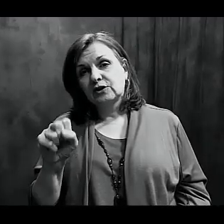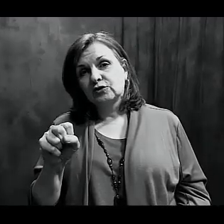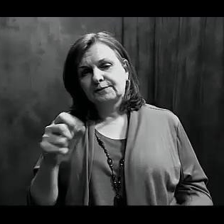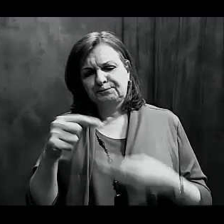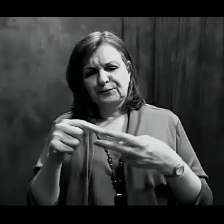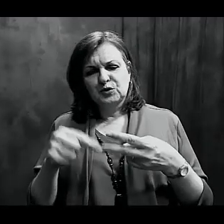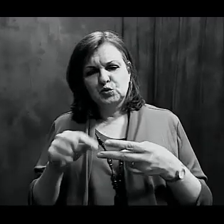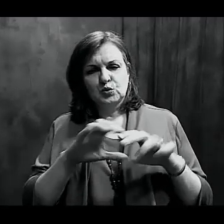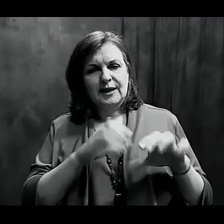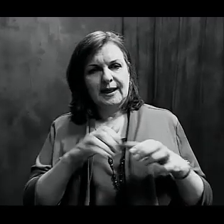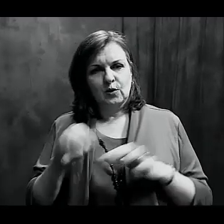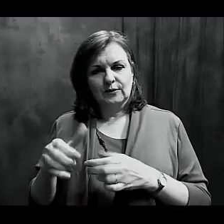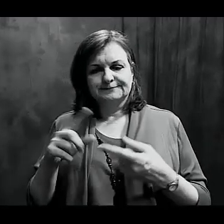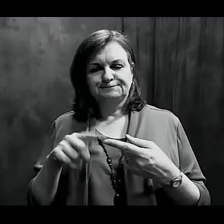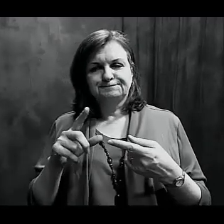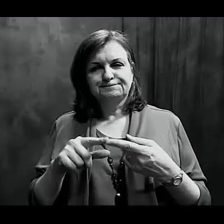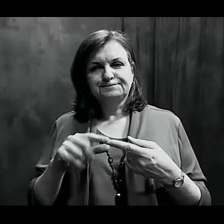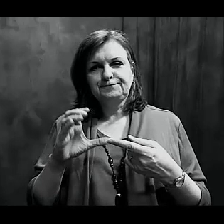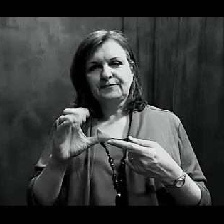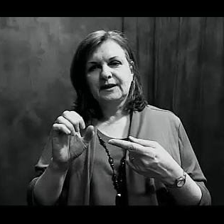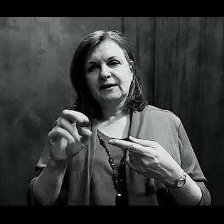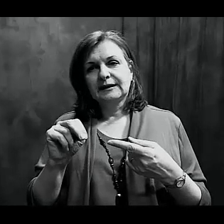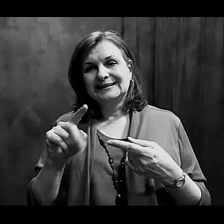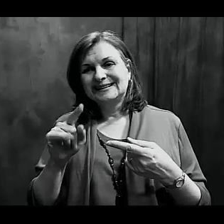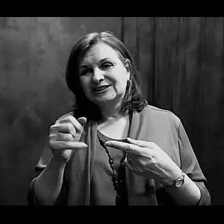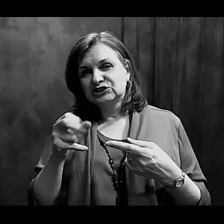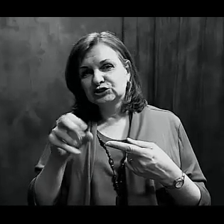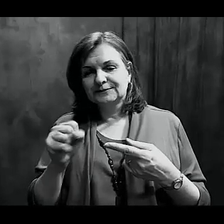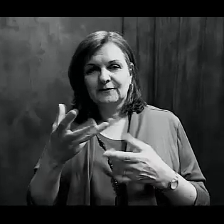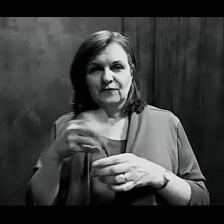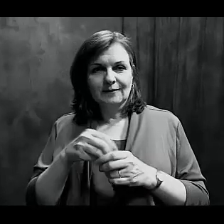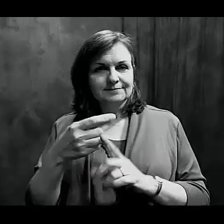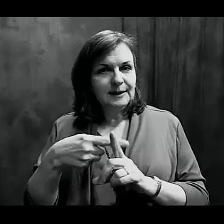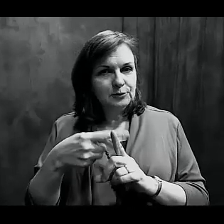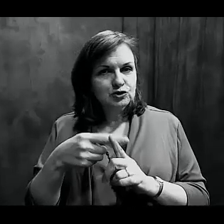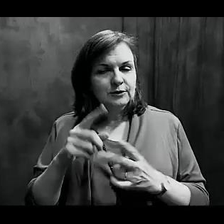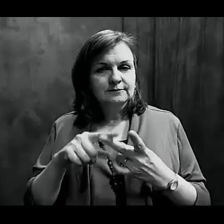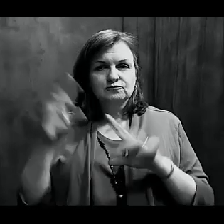the conditions of the environment so things like temperature rainfall and so on but then